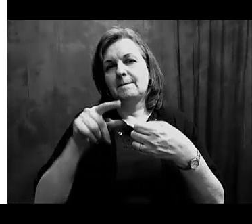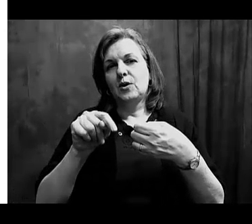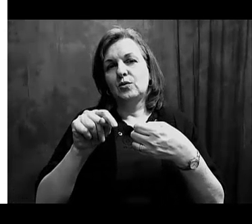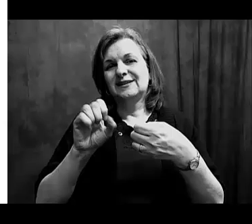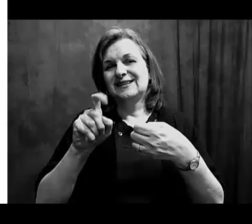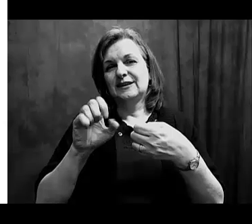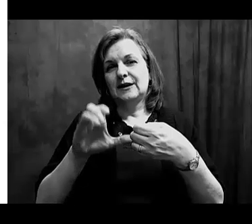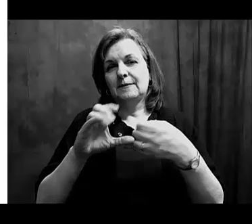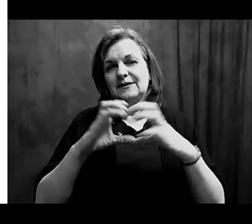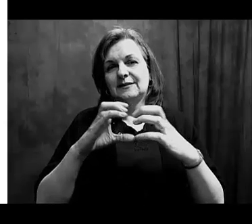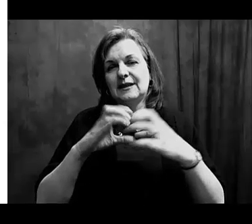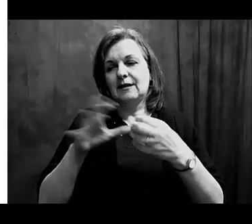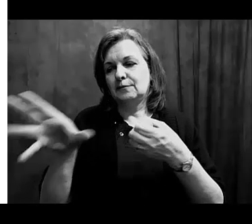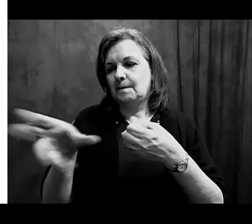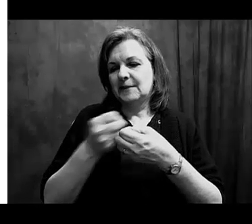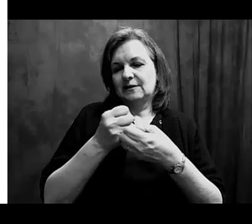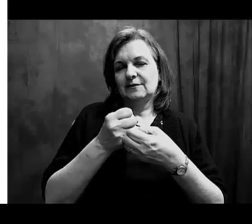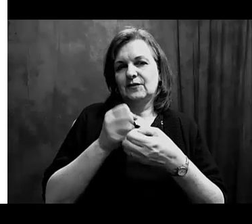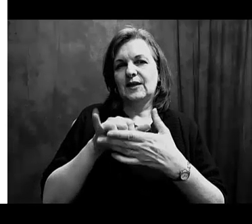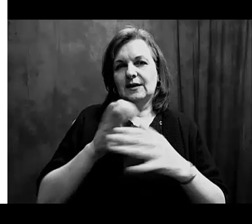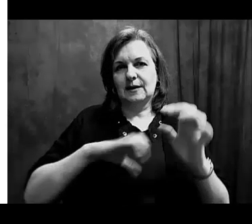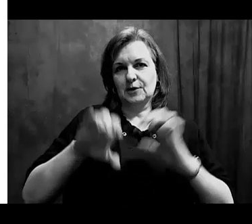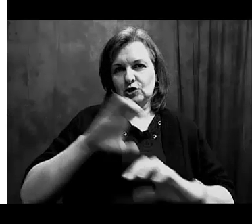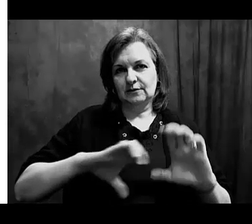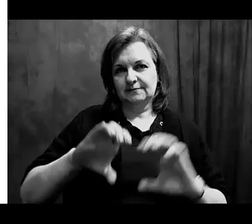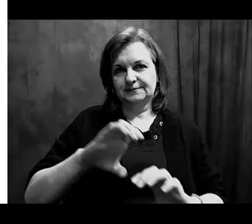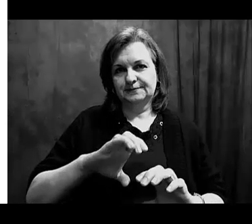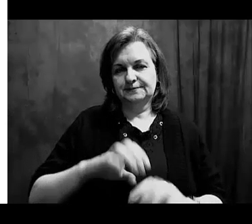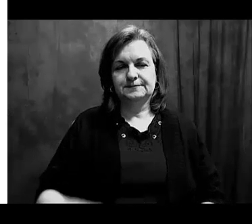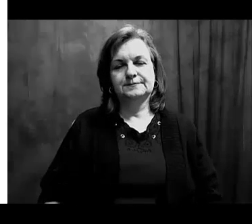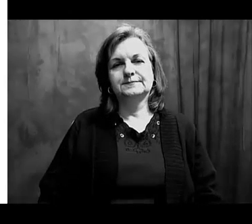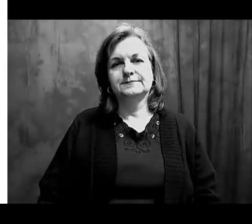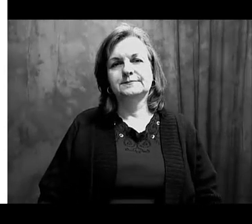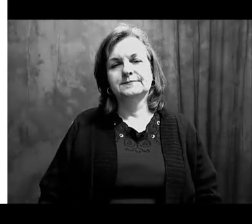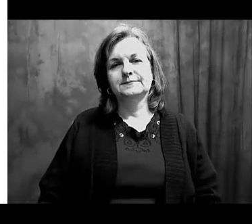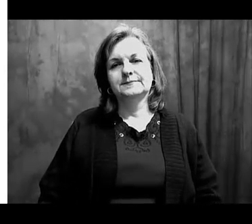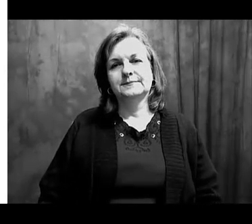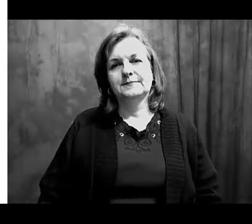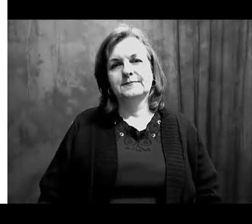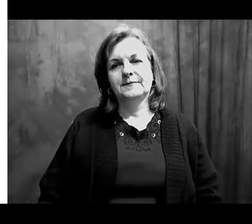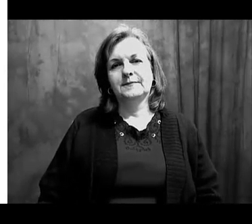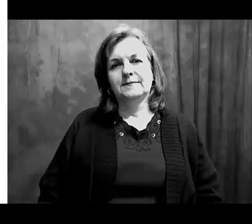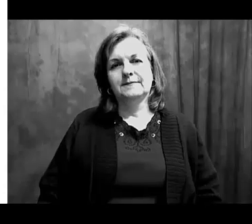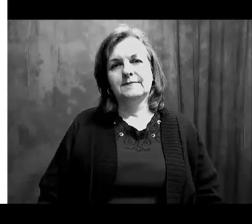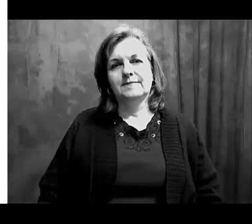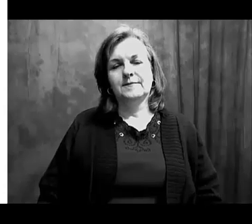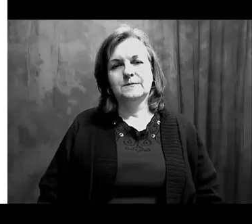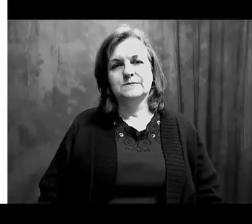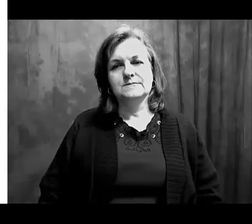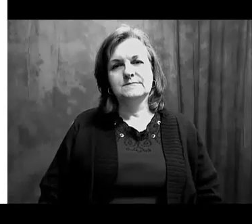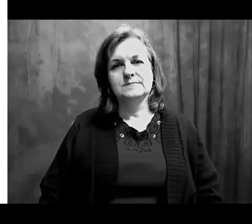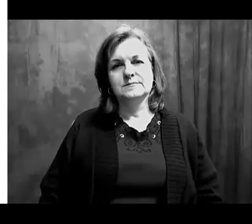the postsynaptic cell